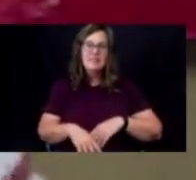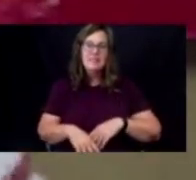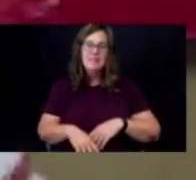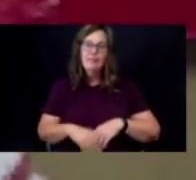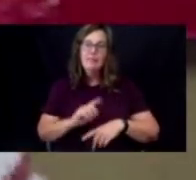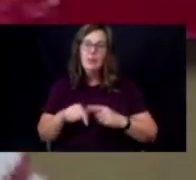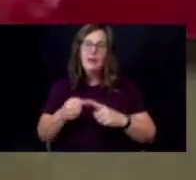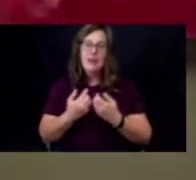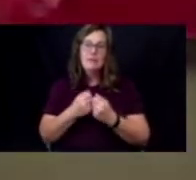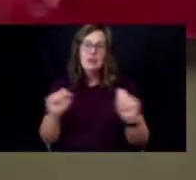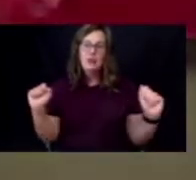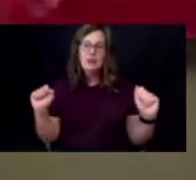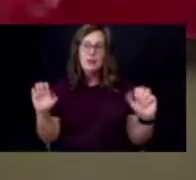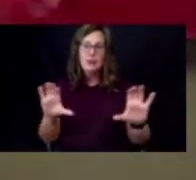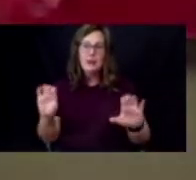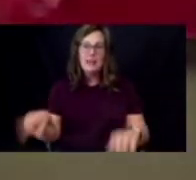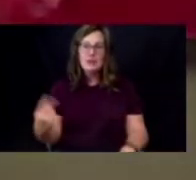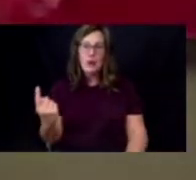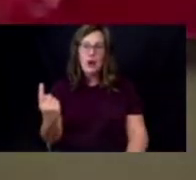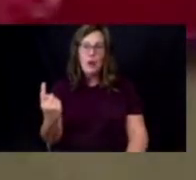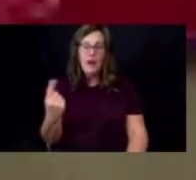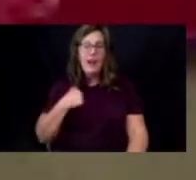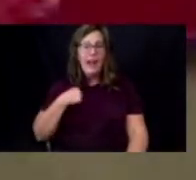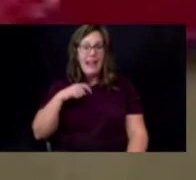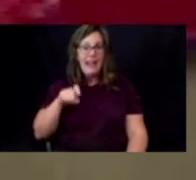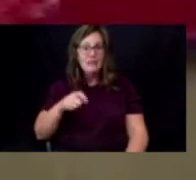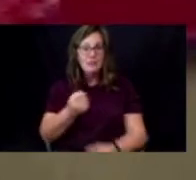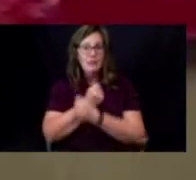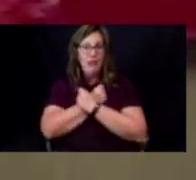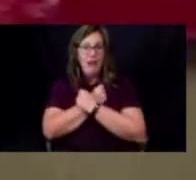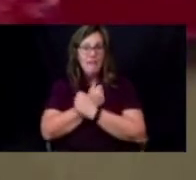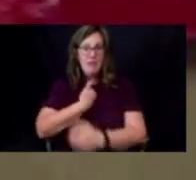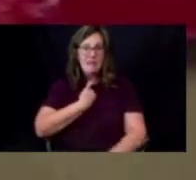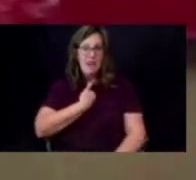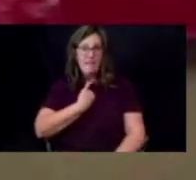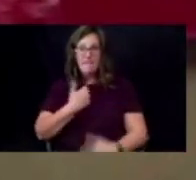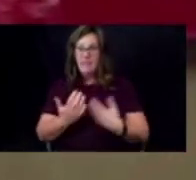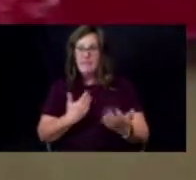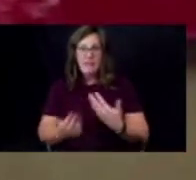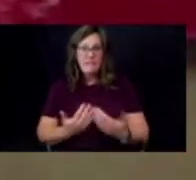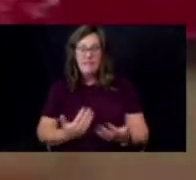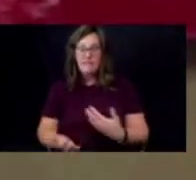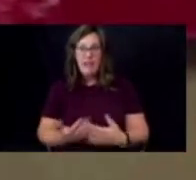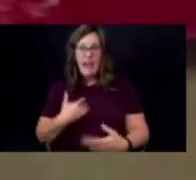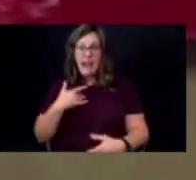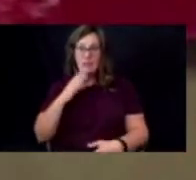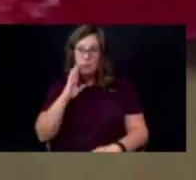doing it solo i had to love myself even if it was steve i'm going to do it because i love myself